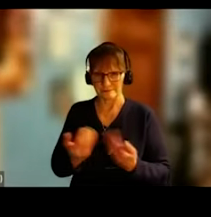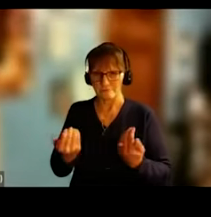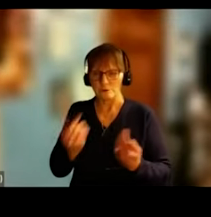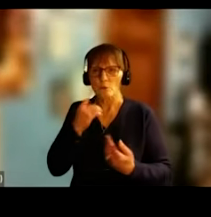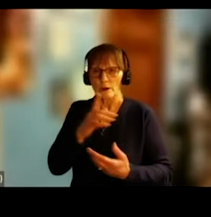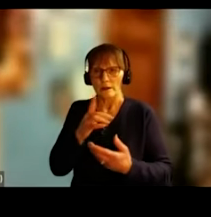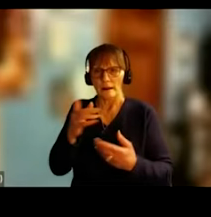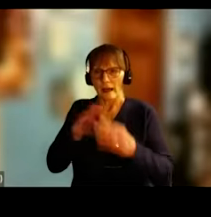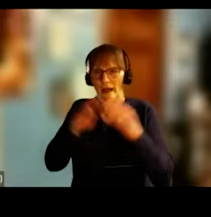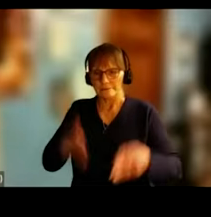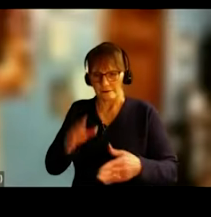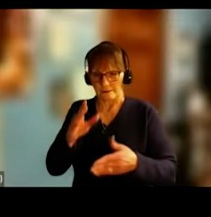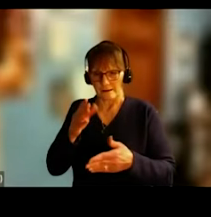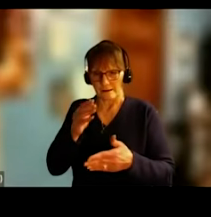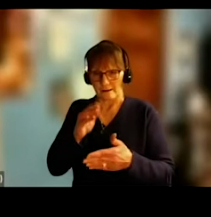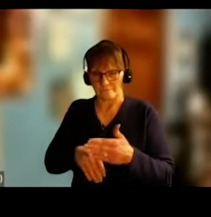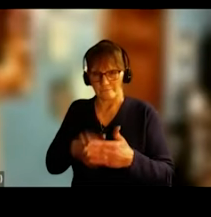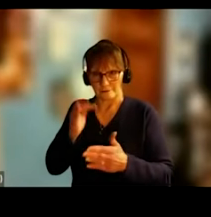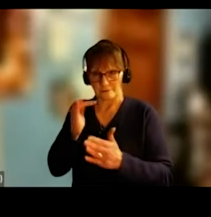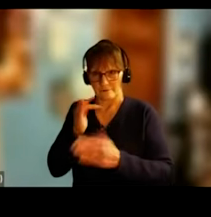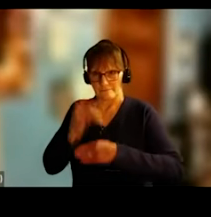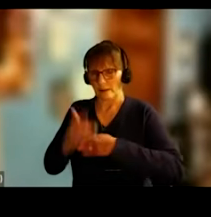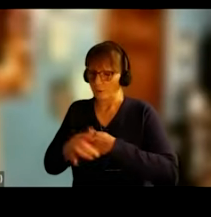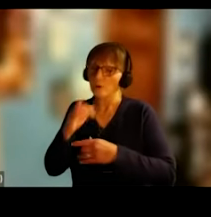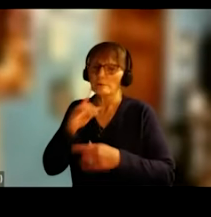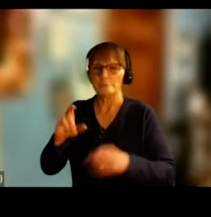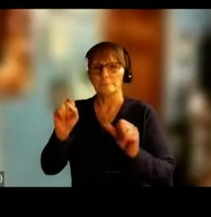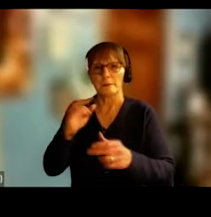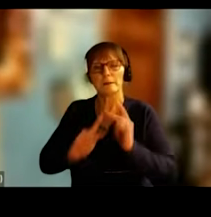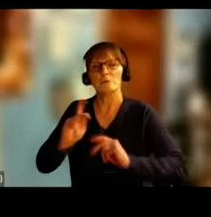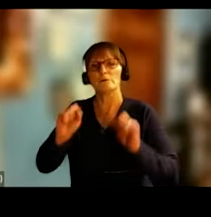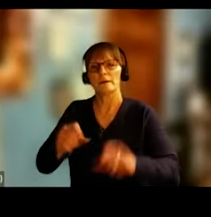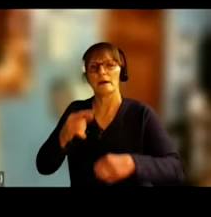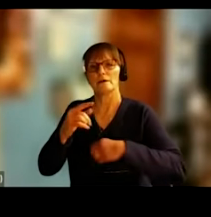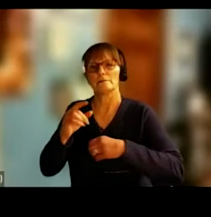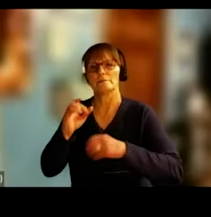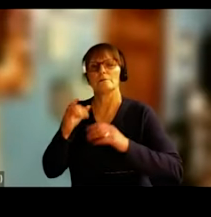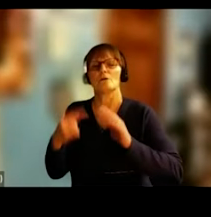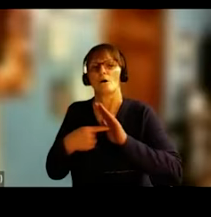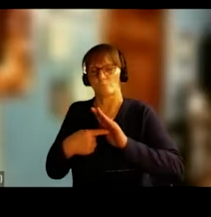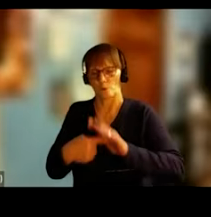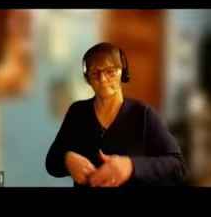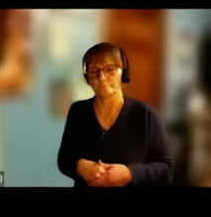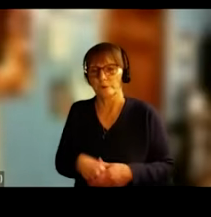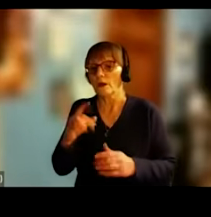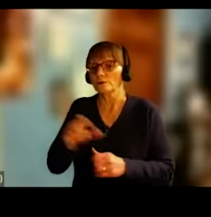versus what folks can afford. And when we think about affordable housing and housing vouchers, there's only about enough affordable housing